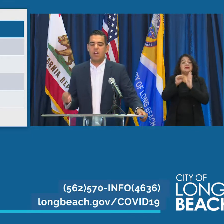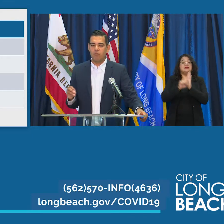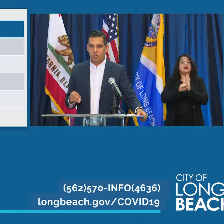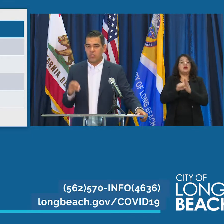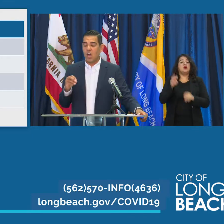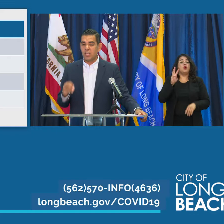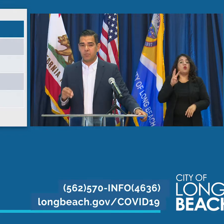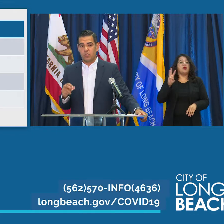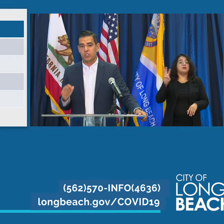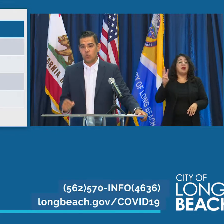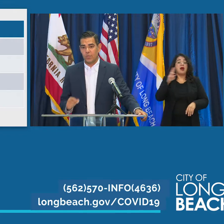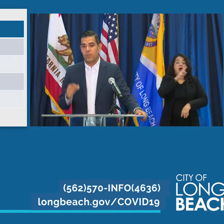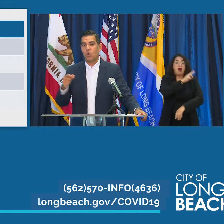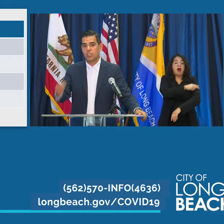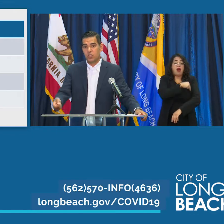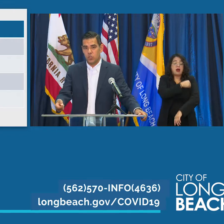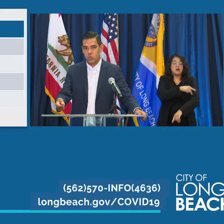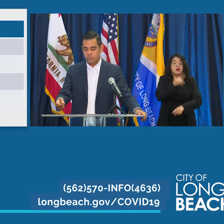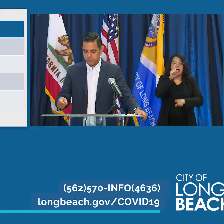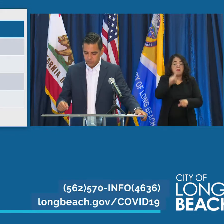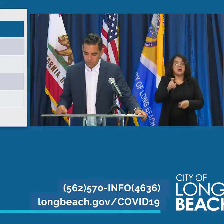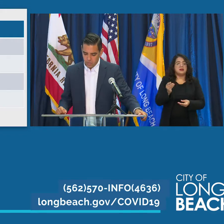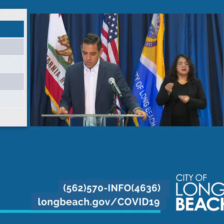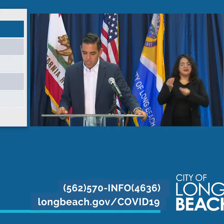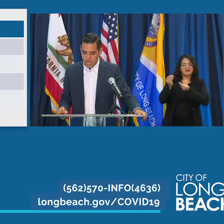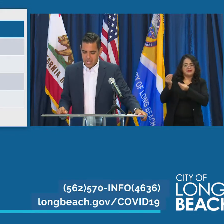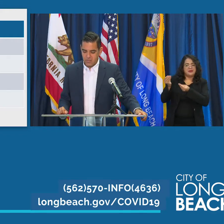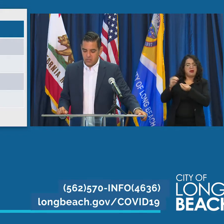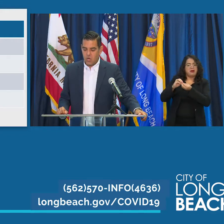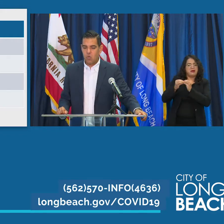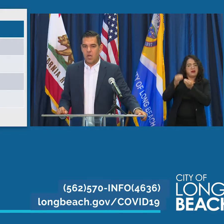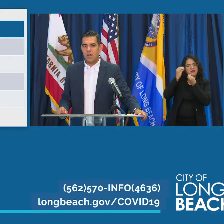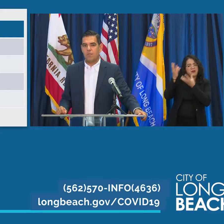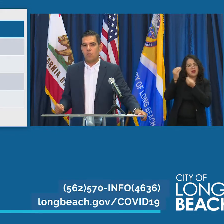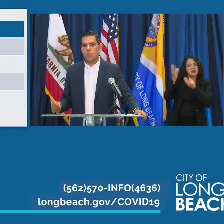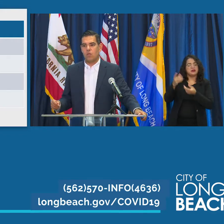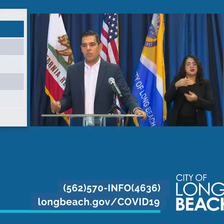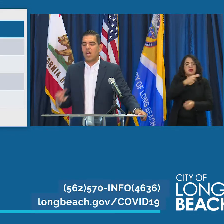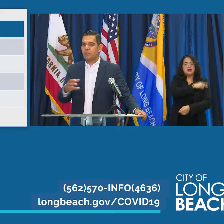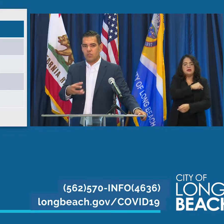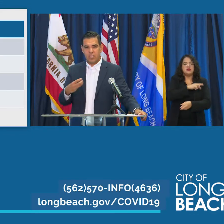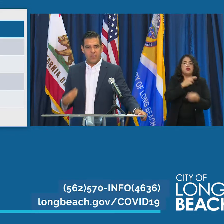which the hospitals report to. So the hospitals aren't giving